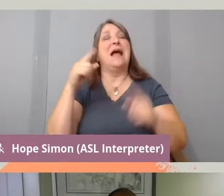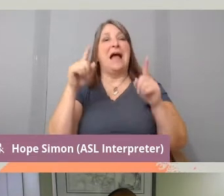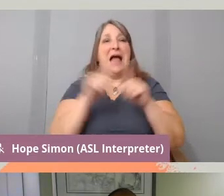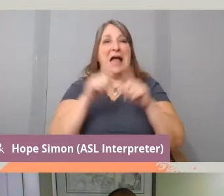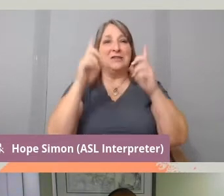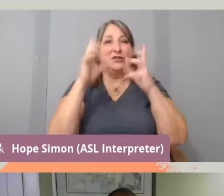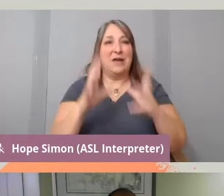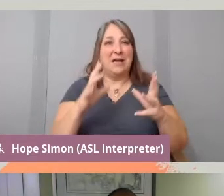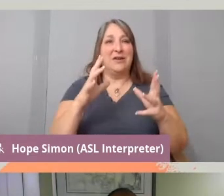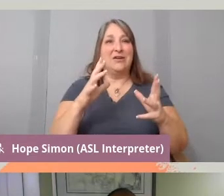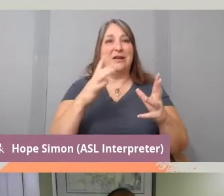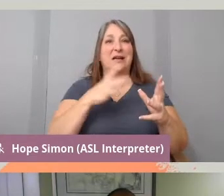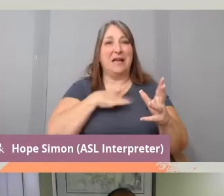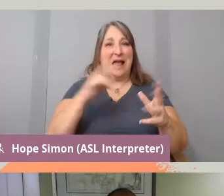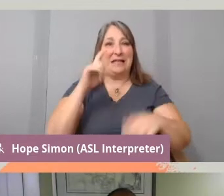a lot of time for mentorship.